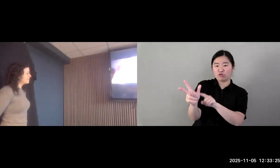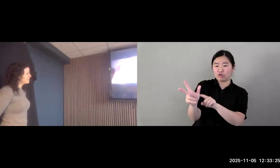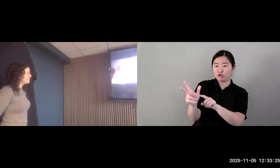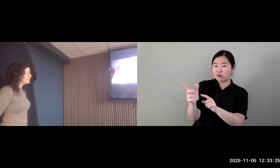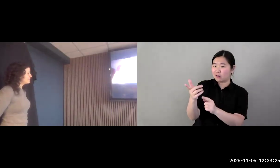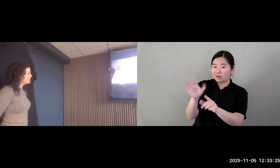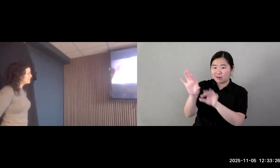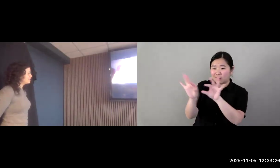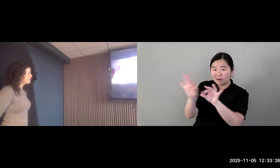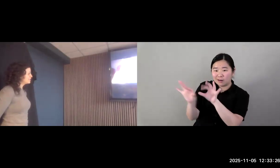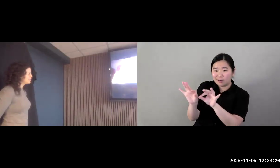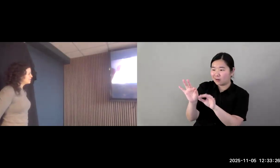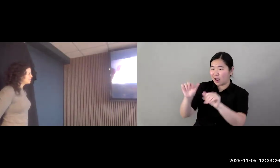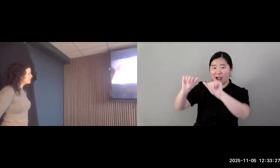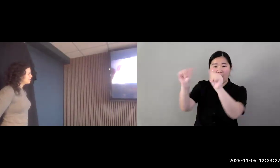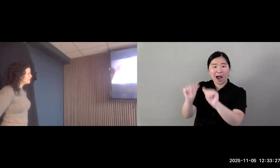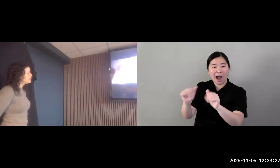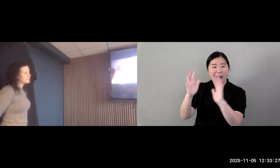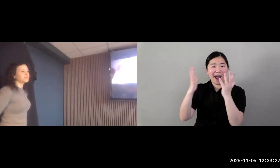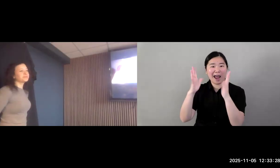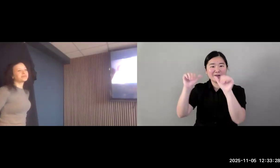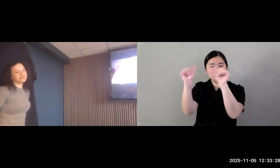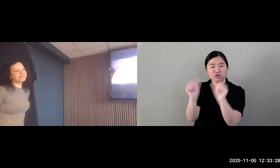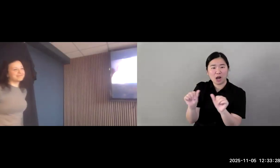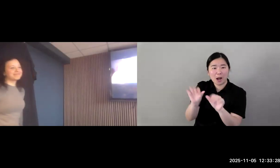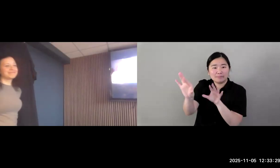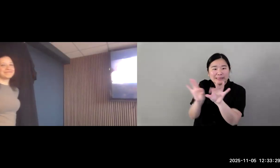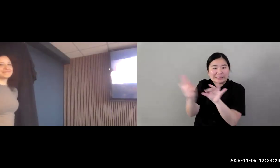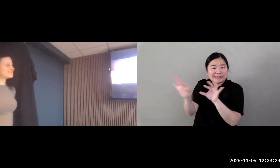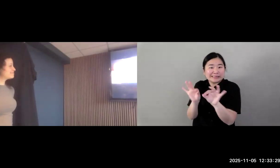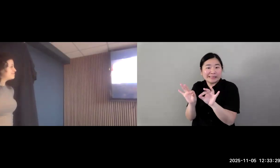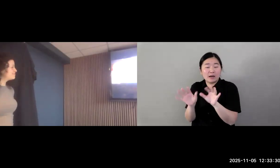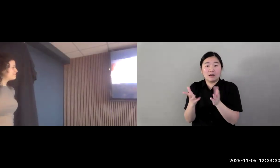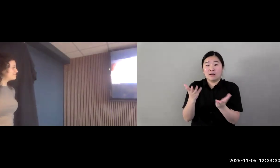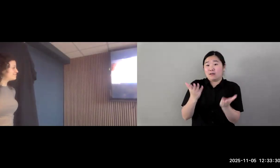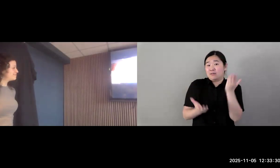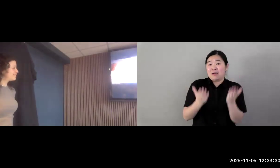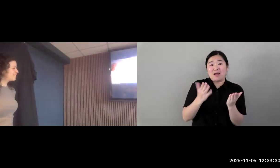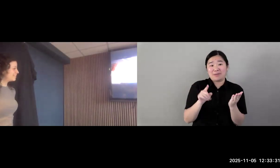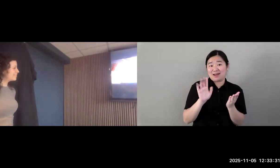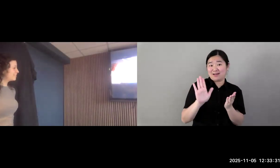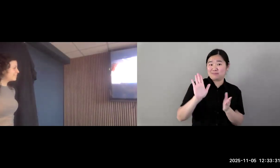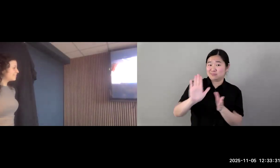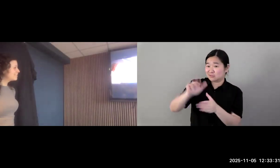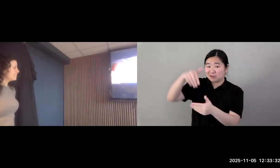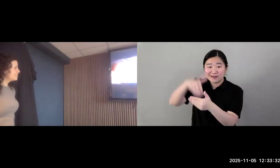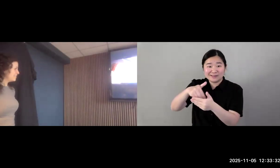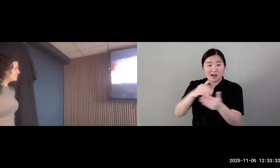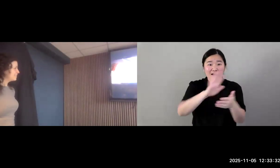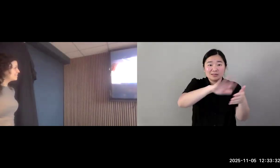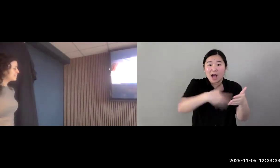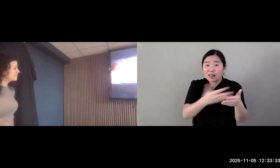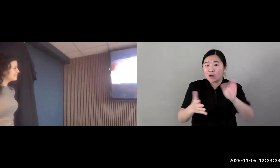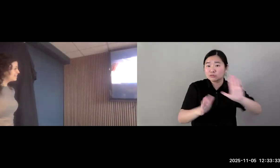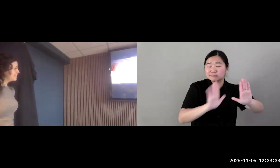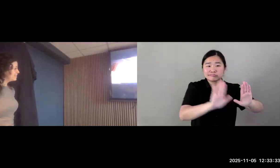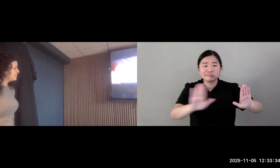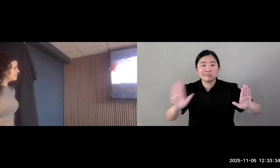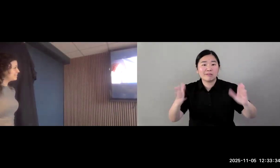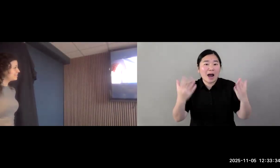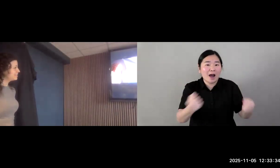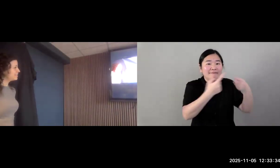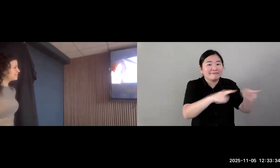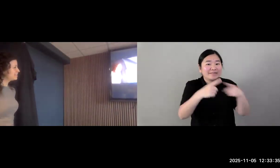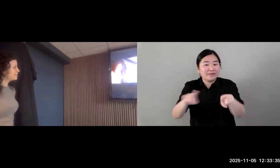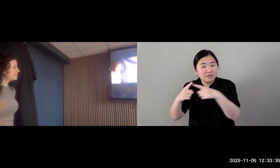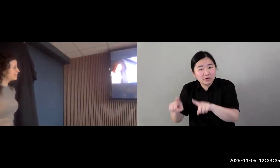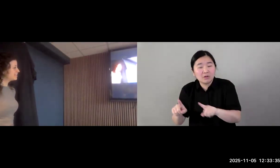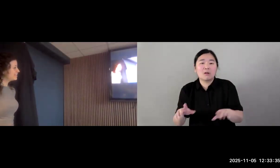But Tweety and Sylvester cartoons. Also, silent films, in a sense and just from our data, we didn't make.